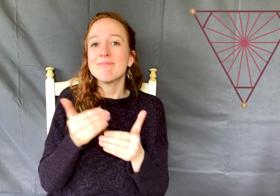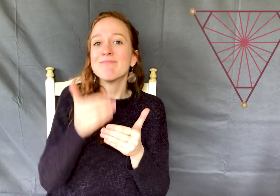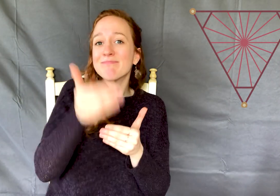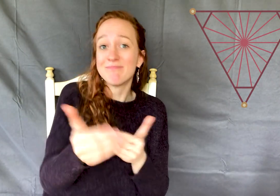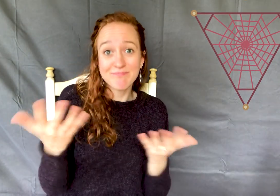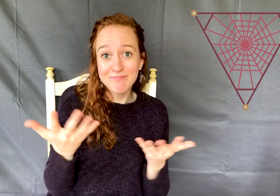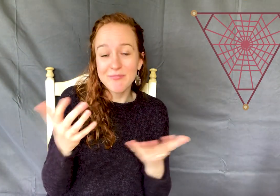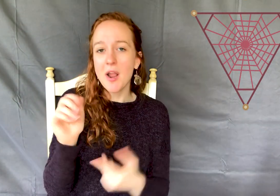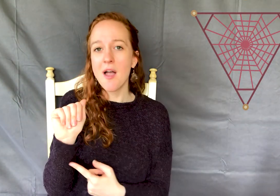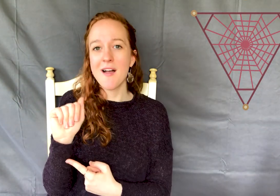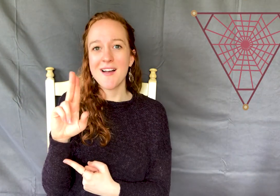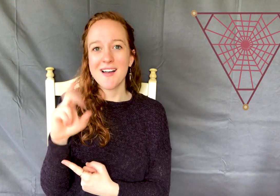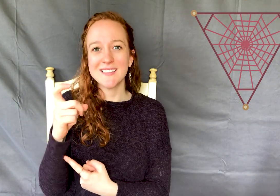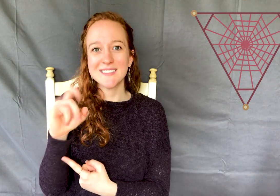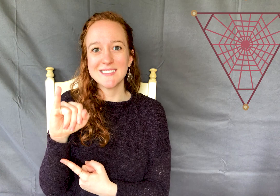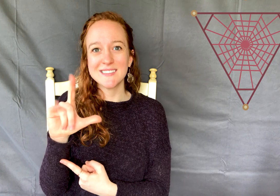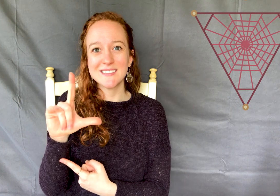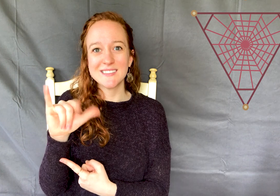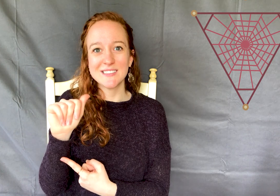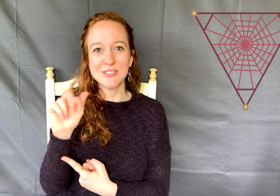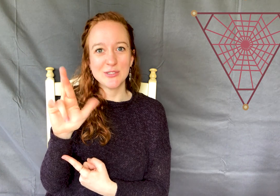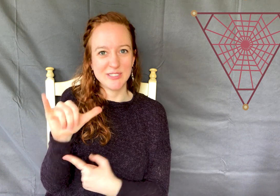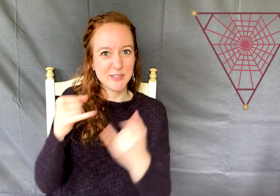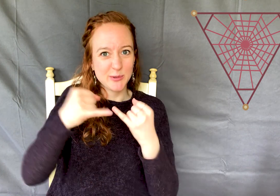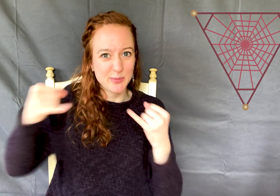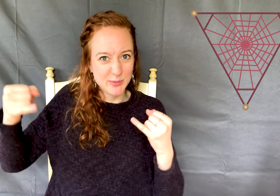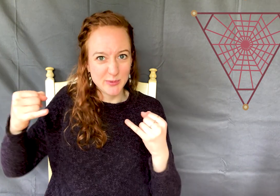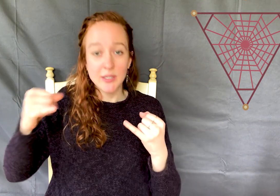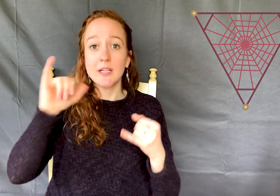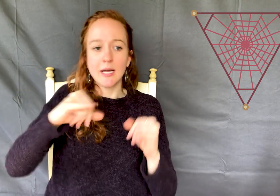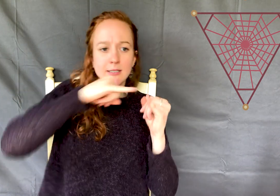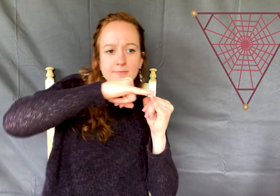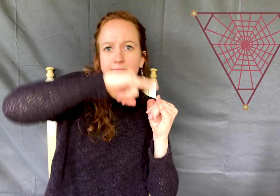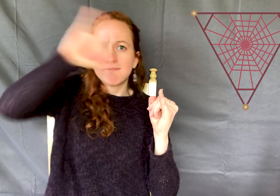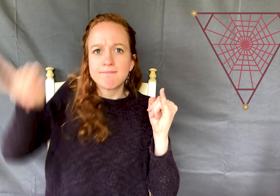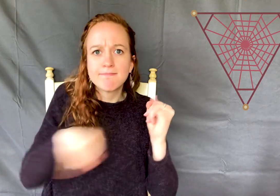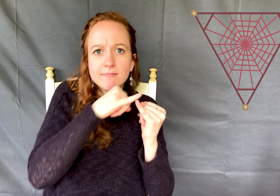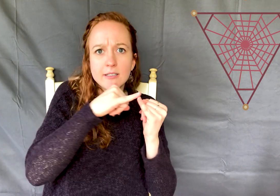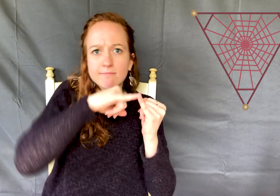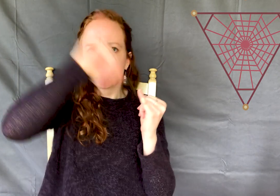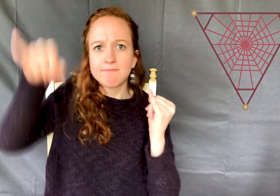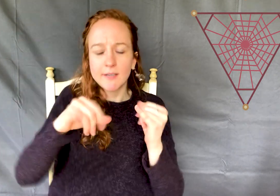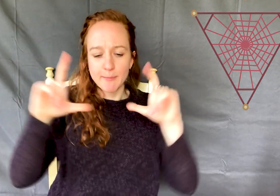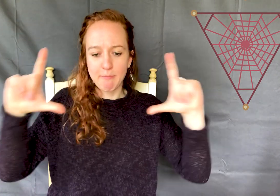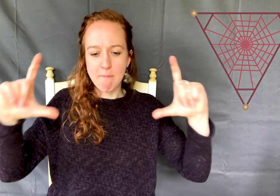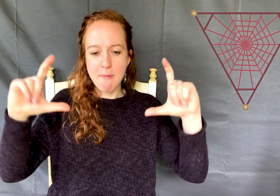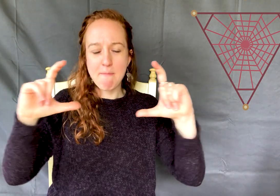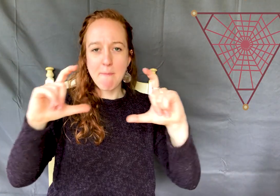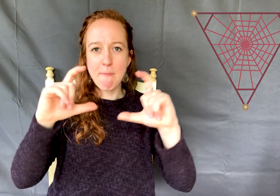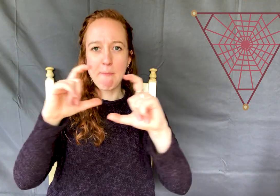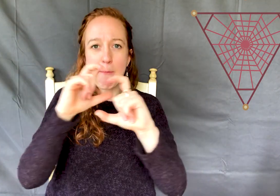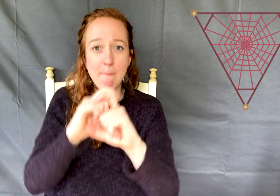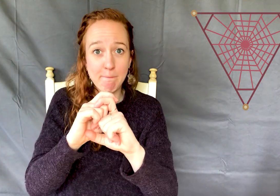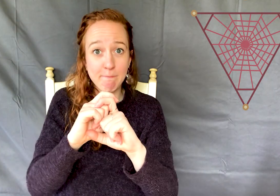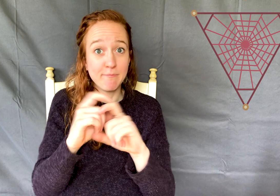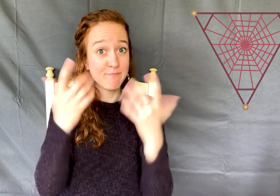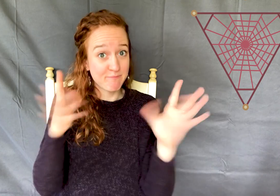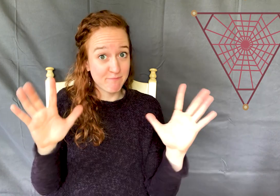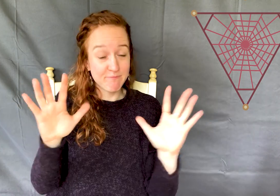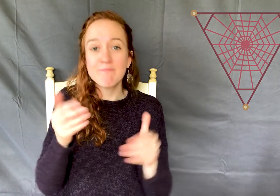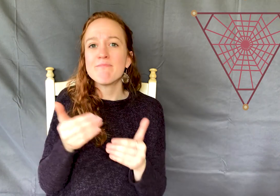Then, the spider makes an auxiliary spiral to bind all the radial spokes together.